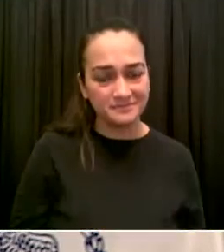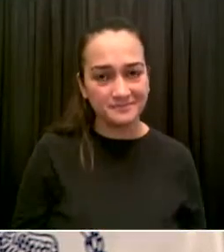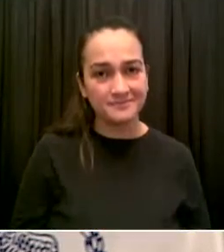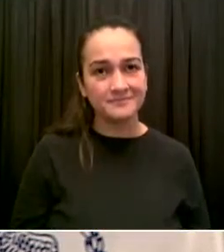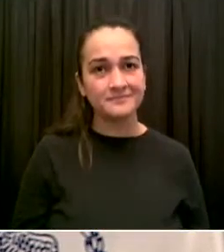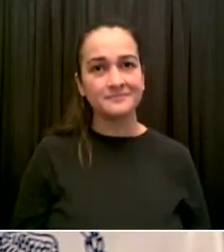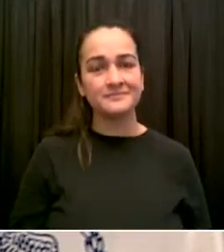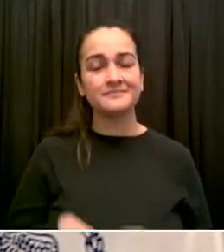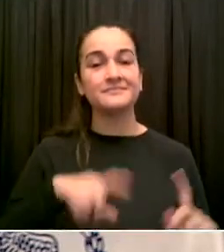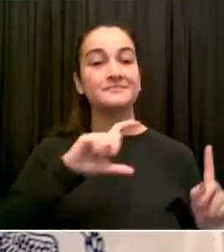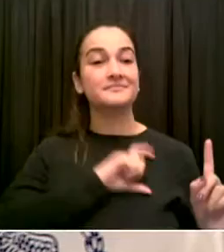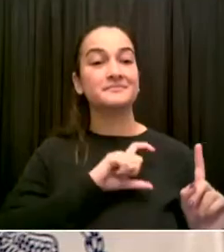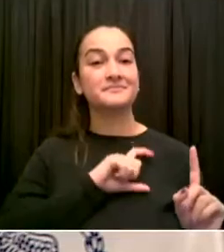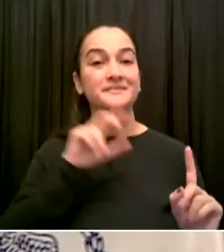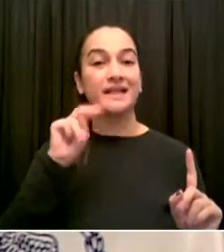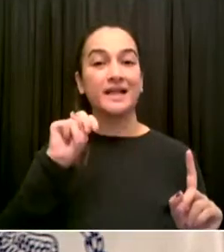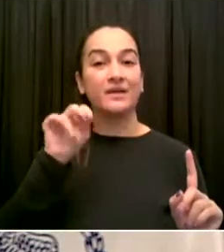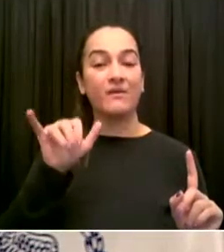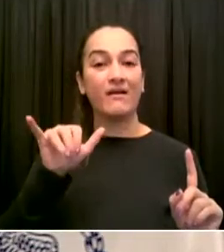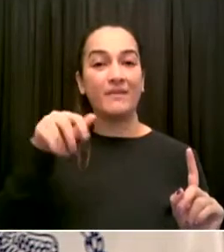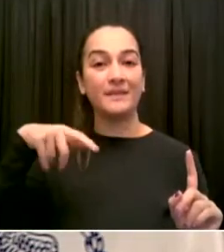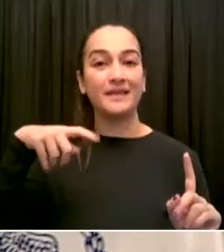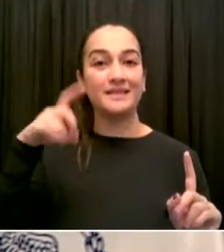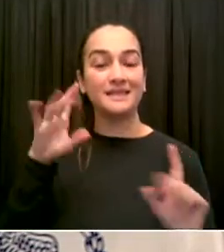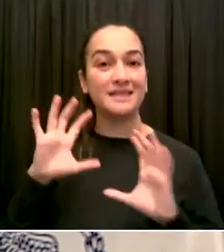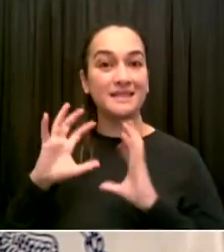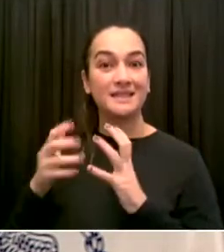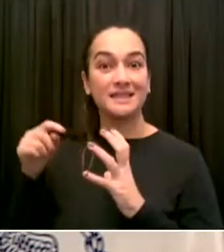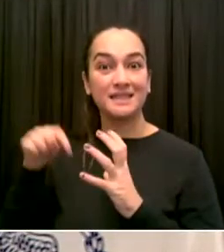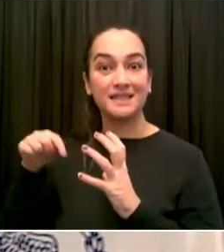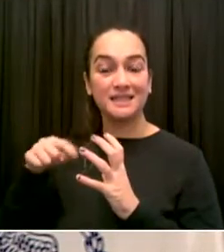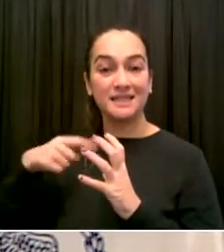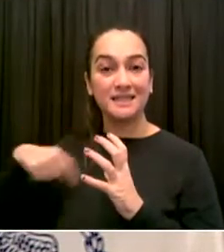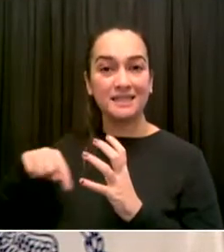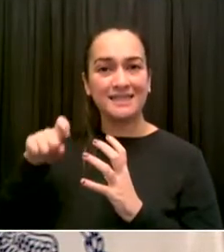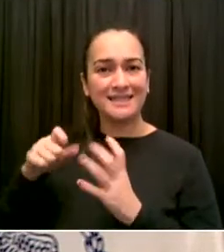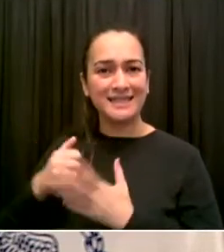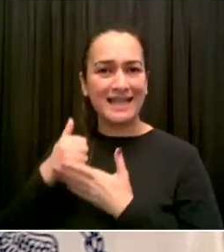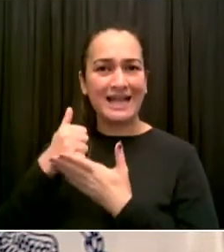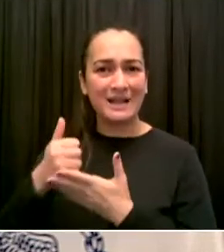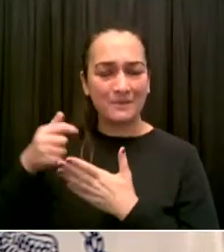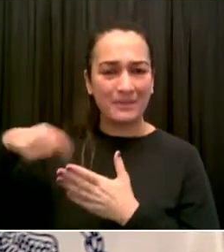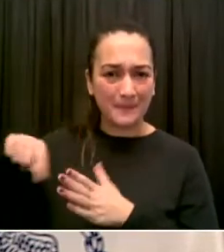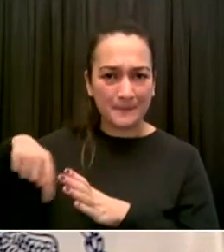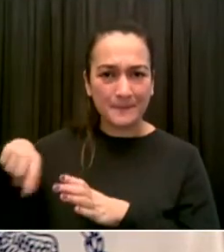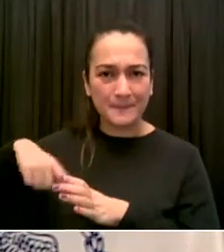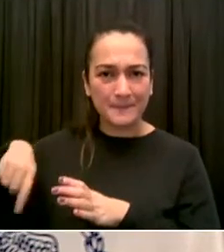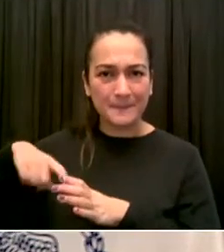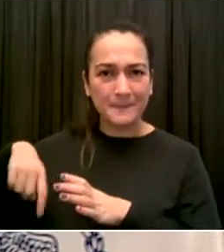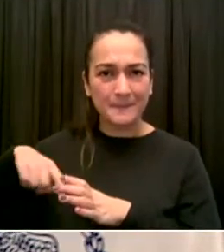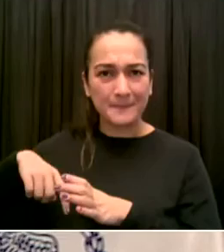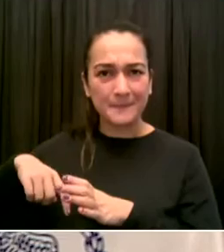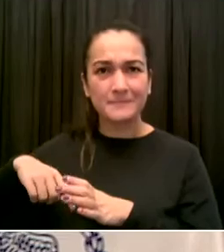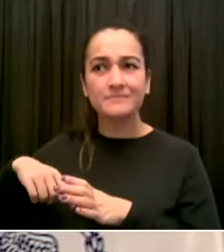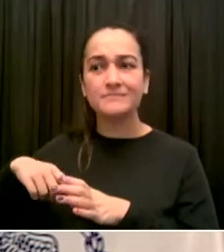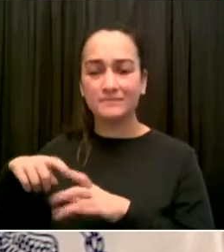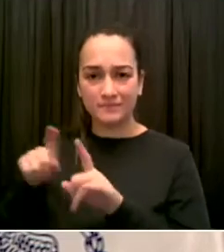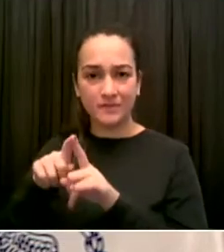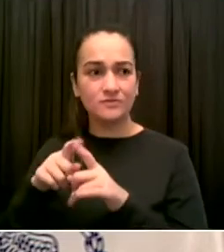CHANGES, BRINGING IN ADDITIONAL HELP FROM A CRUCIAL ISSTR E EAGNCY TO HELP WITH CERTAIN DISCRETE FUNCTIONS THAT WILL